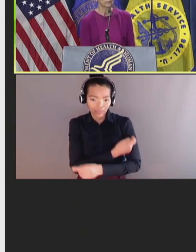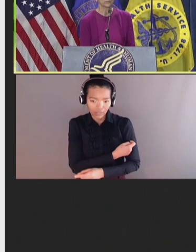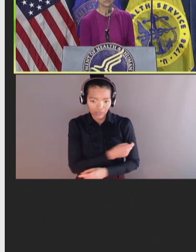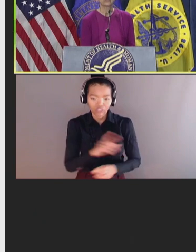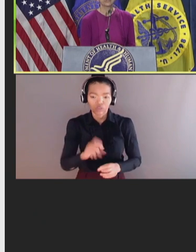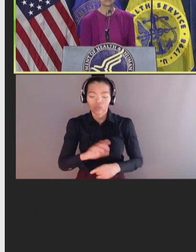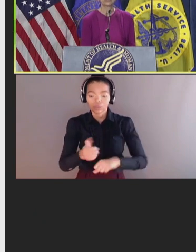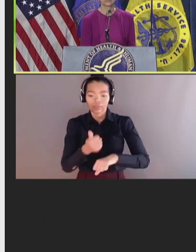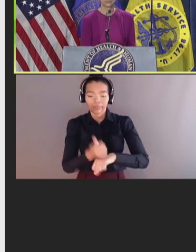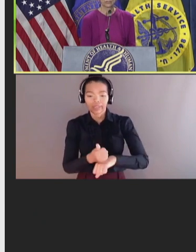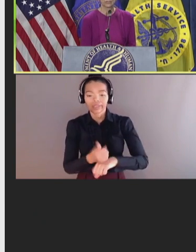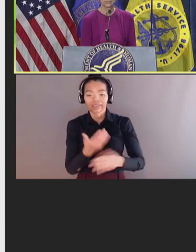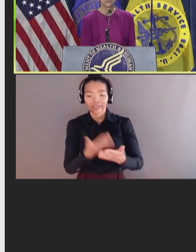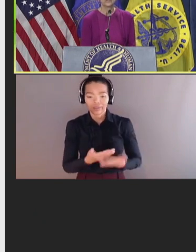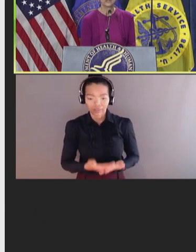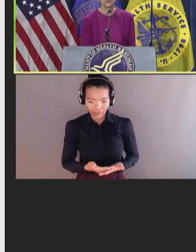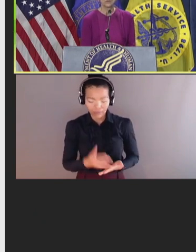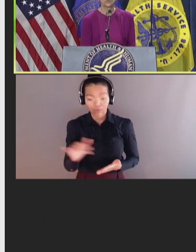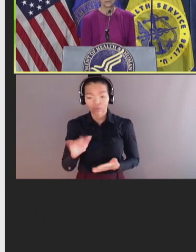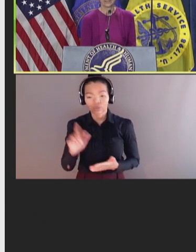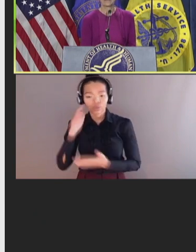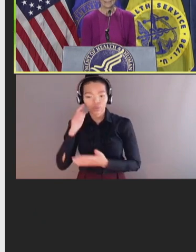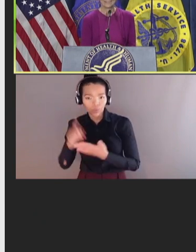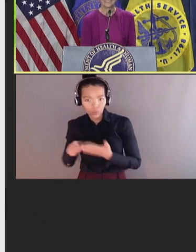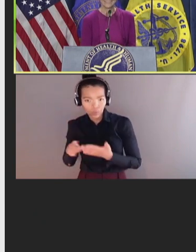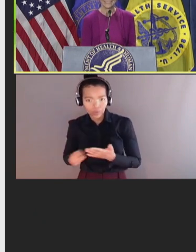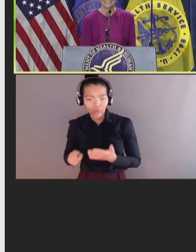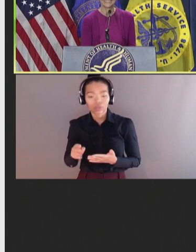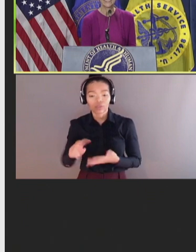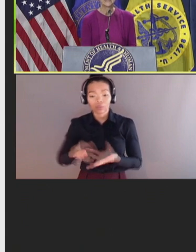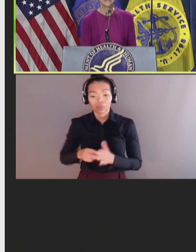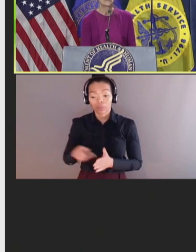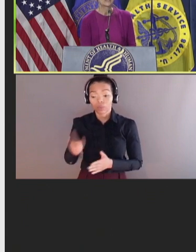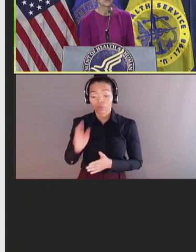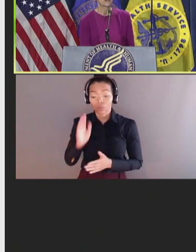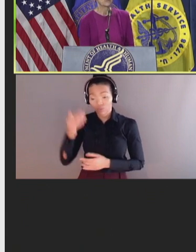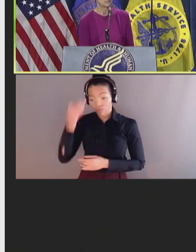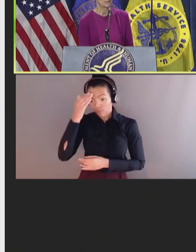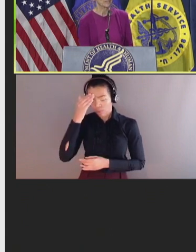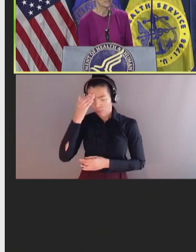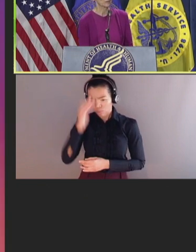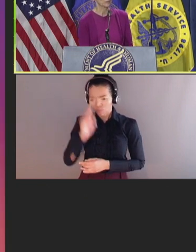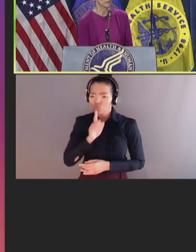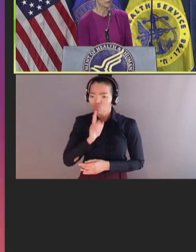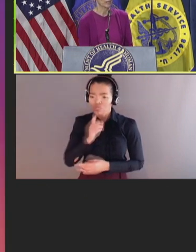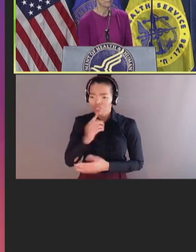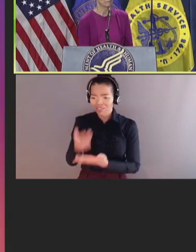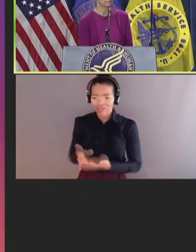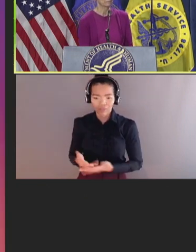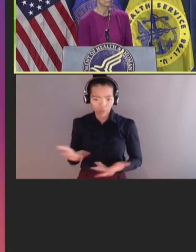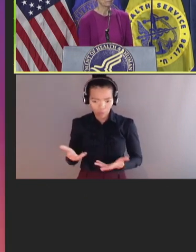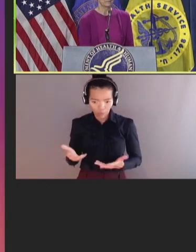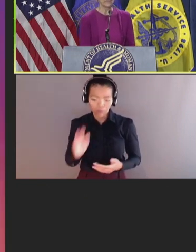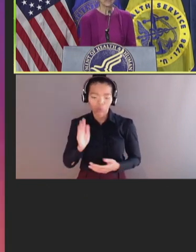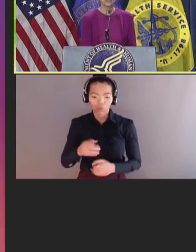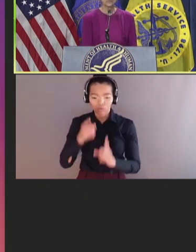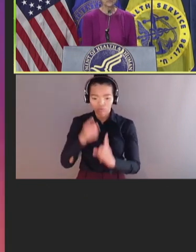should research, so we know what the evidence is. And that's what I'll be speaking to today. So,